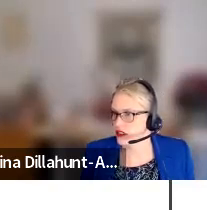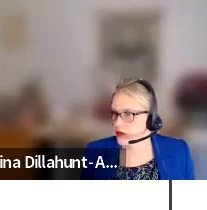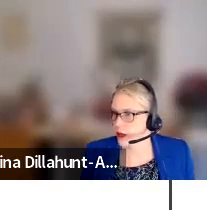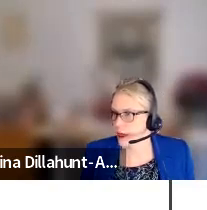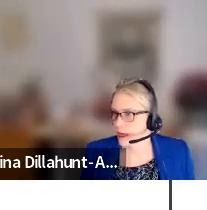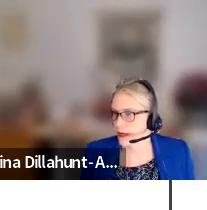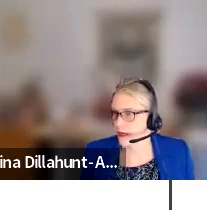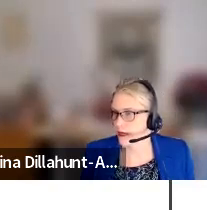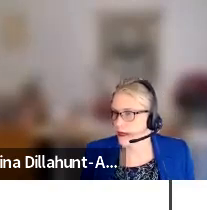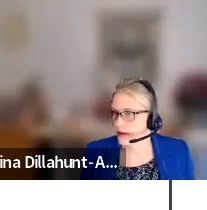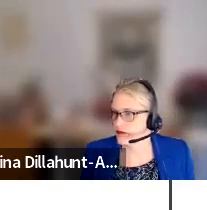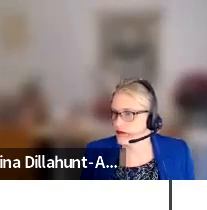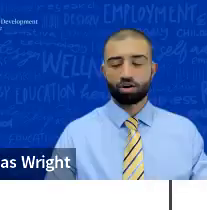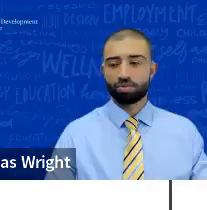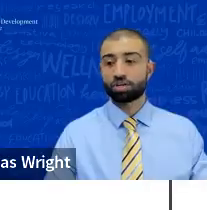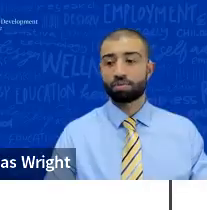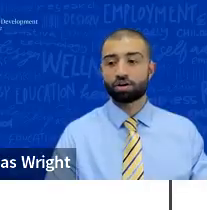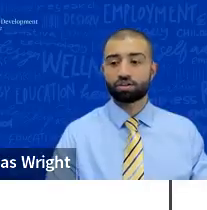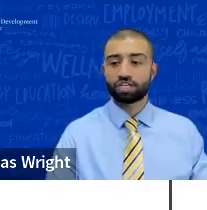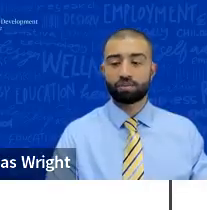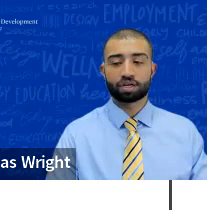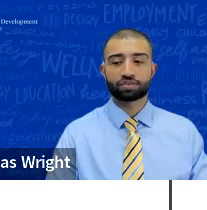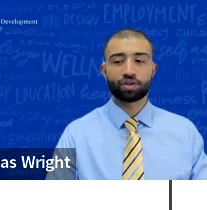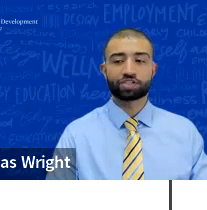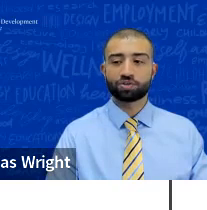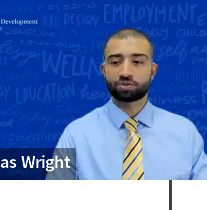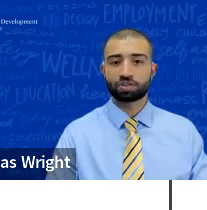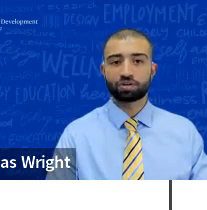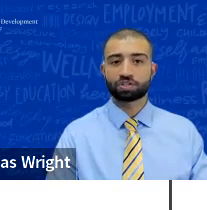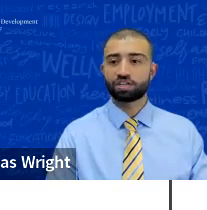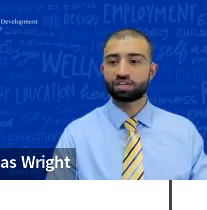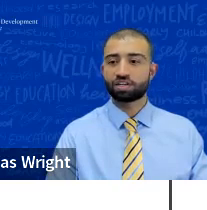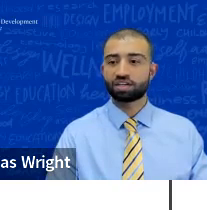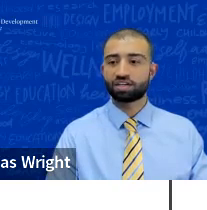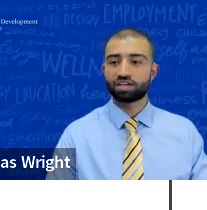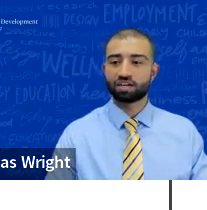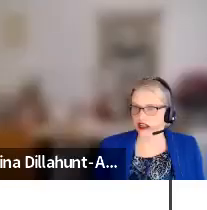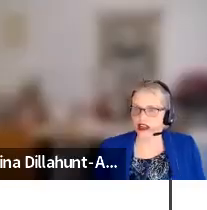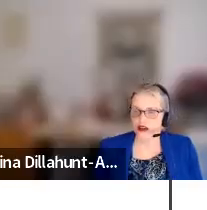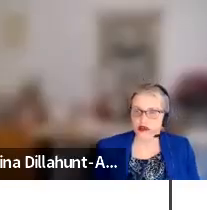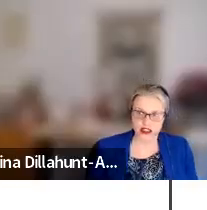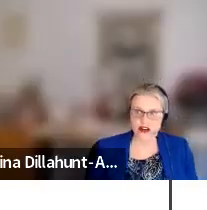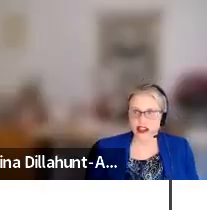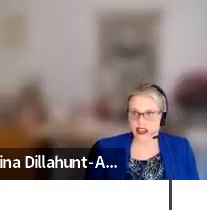Dr. Wright: And I'll make sure to monitor the chat box for you as soon as it comes in. Dr. Dillahunt: Okay.